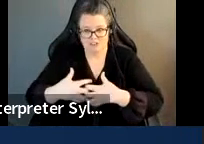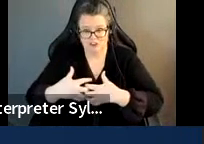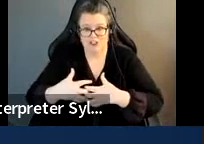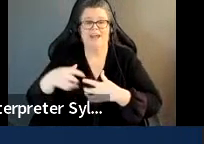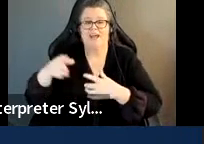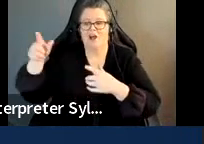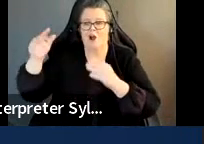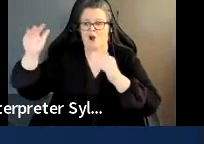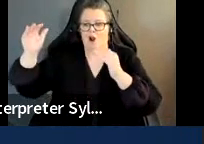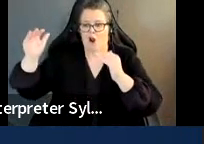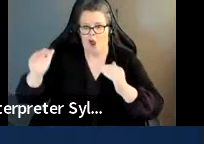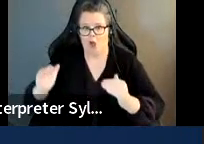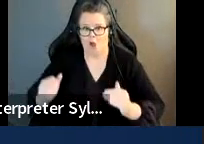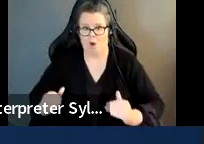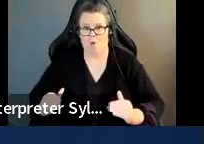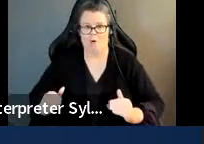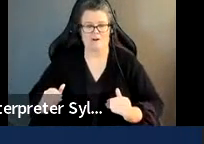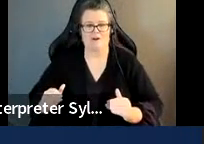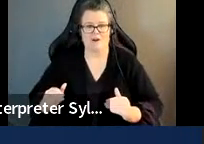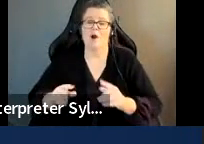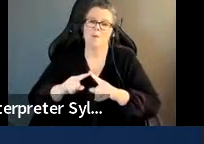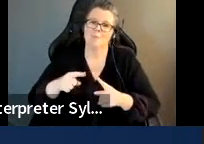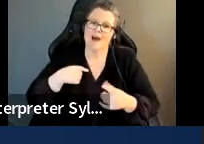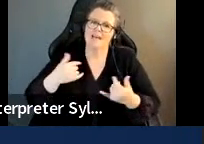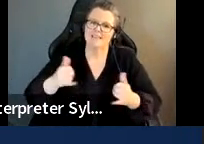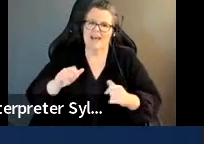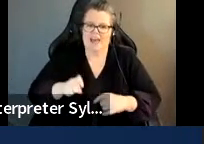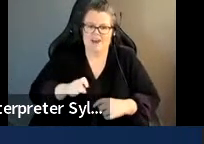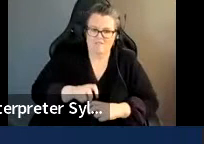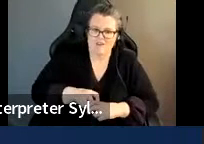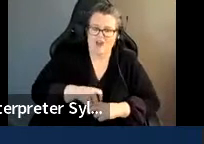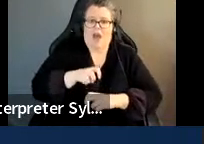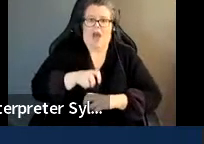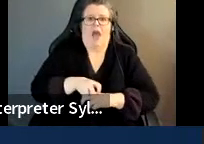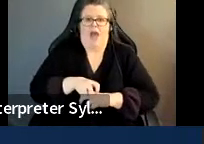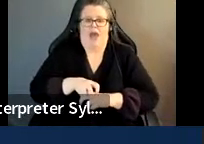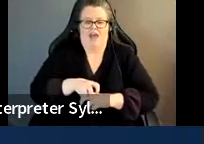I still have to hike my body up a little bit to reach it.